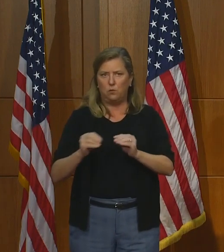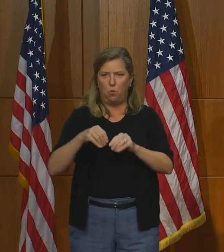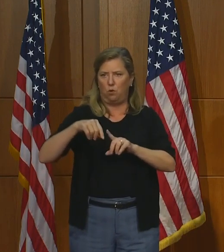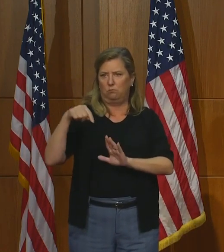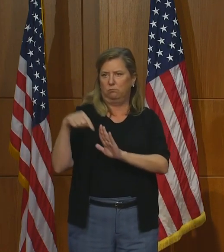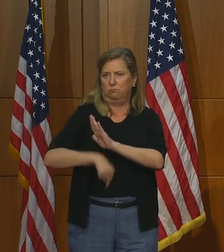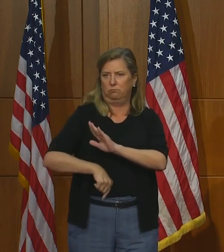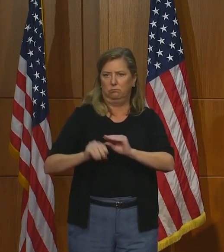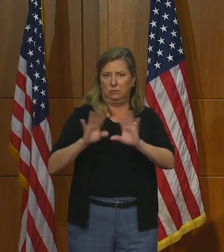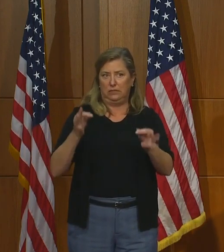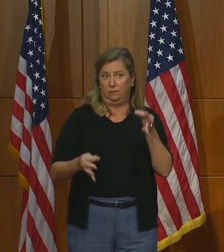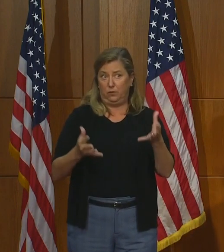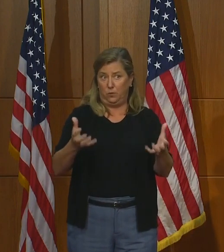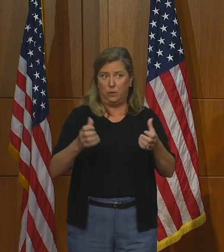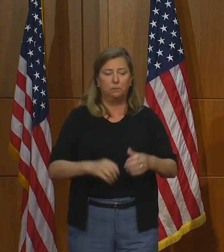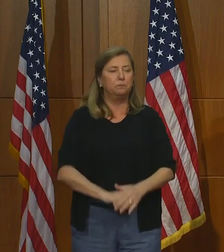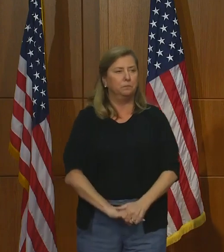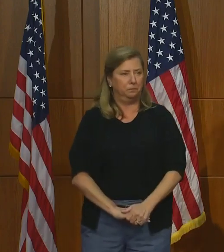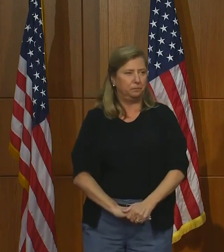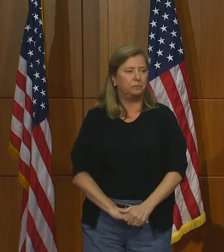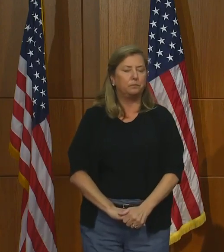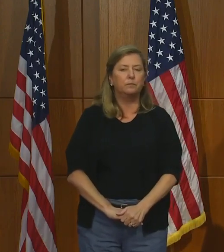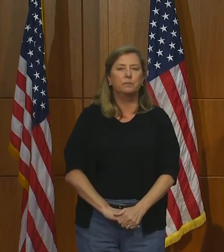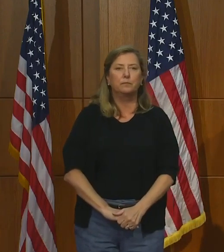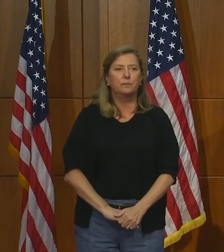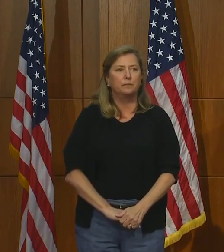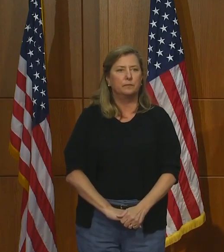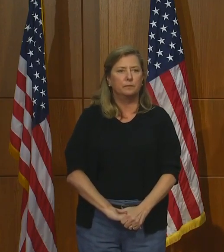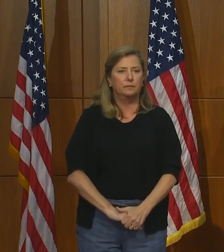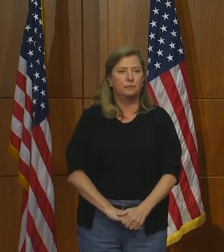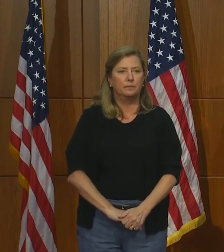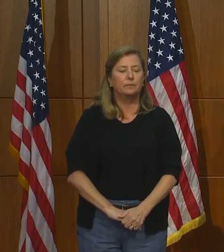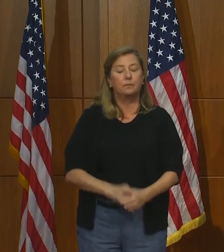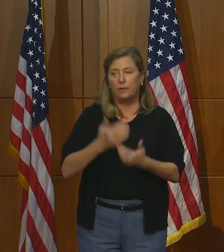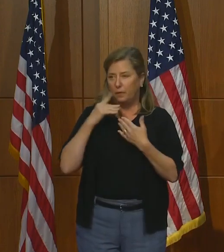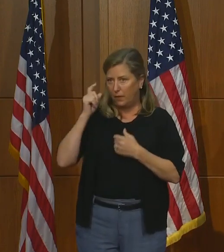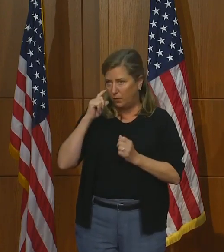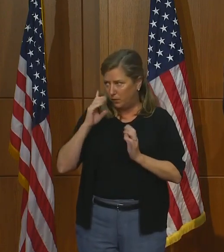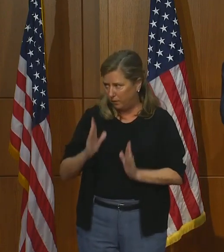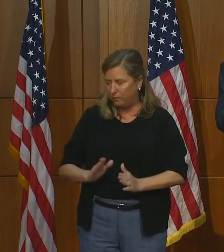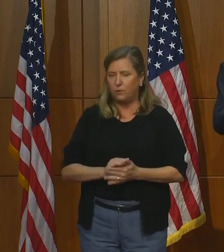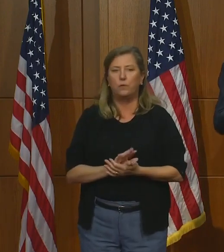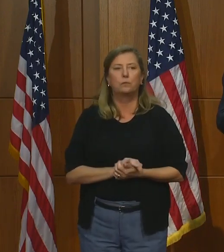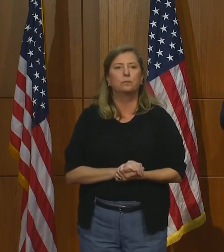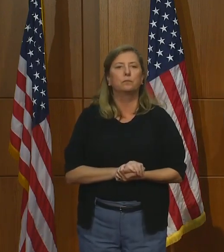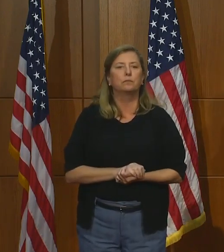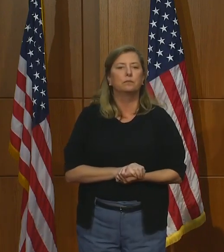WILL LET OUR OUR COUNCIL OF. THE DRESS THE MORE DETAIL IF